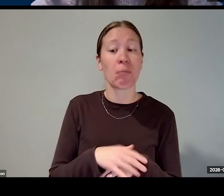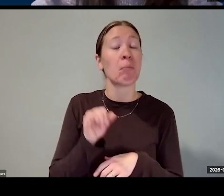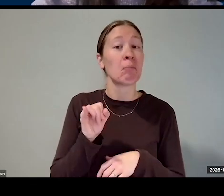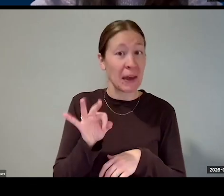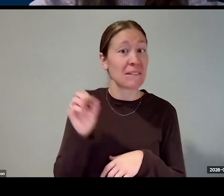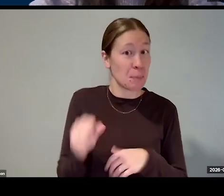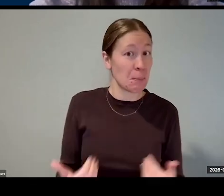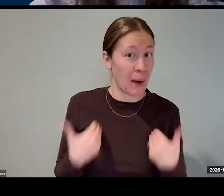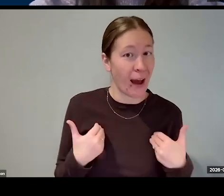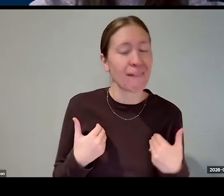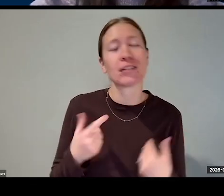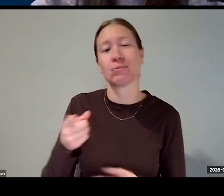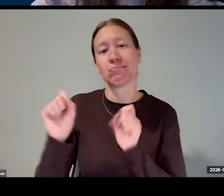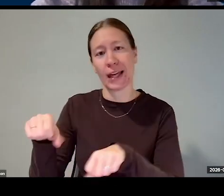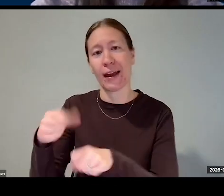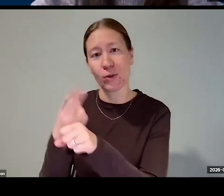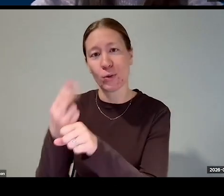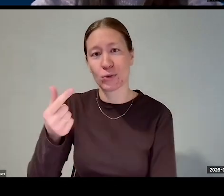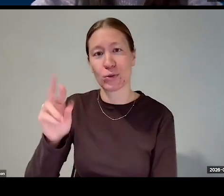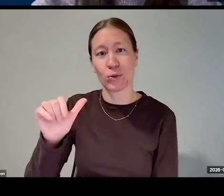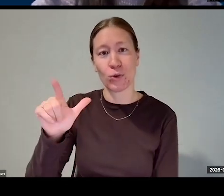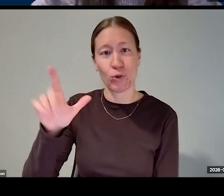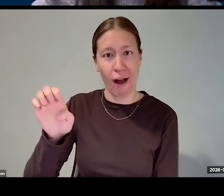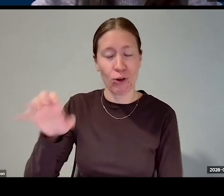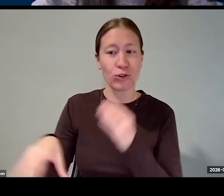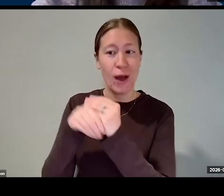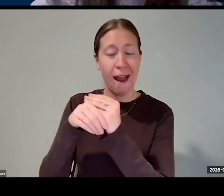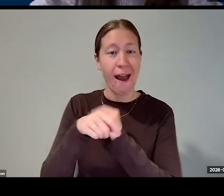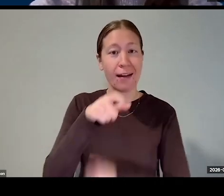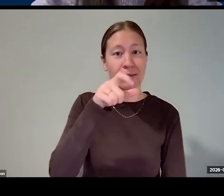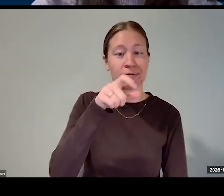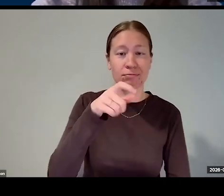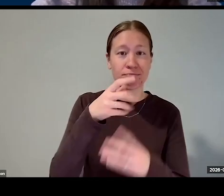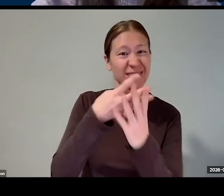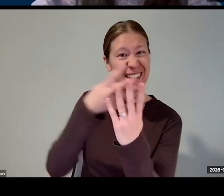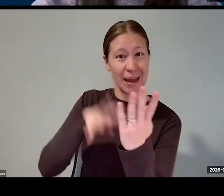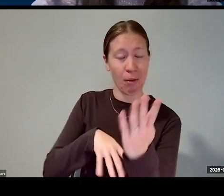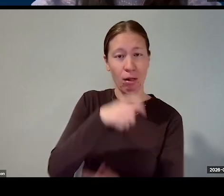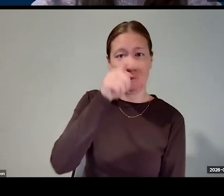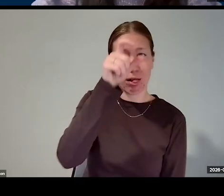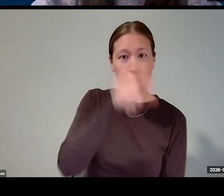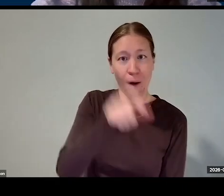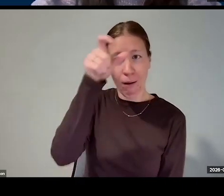to add column and header rows to your tables, which is something you cannot do